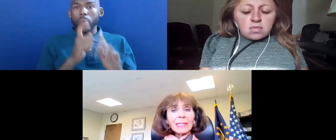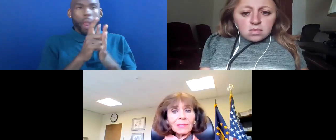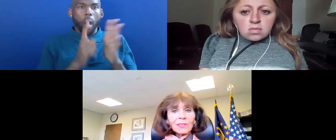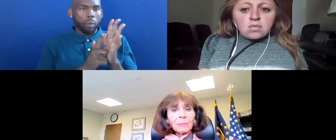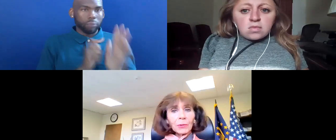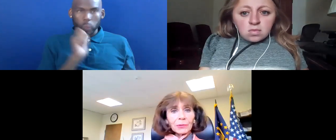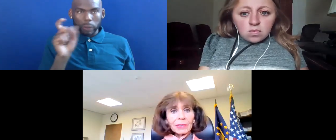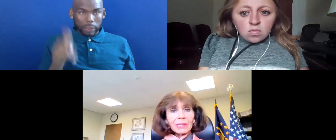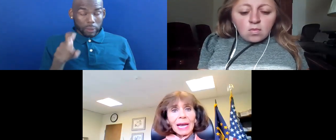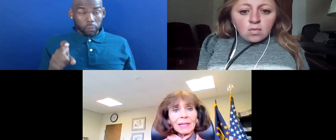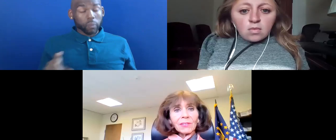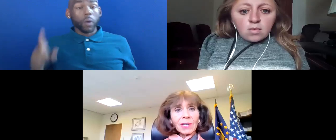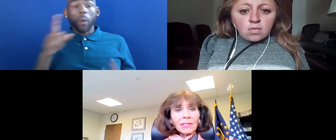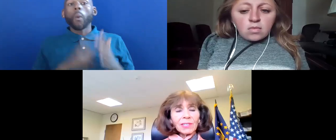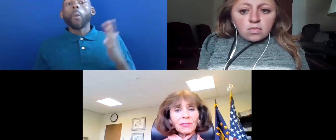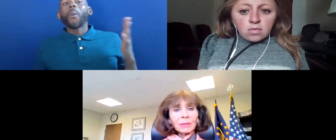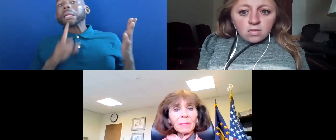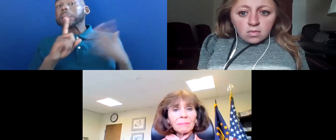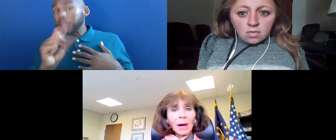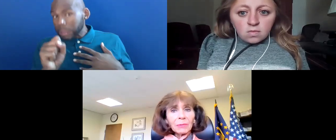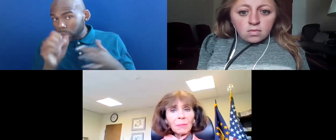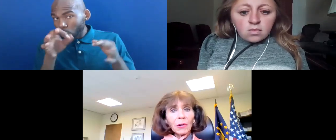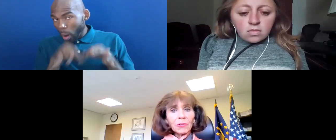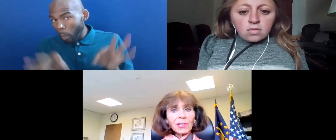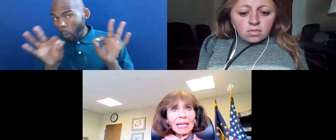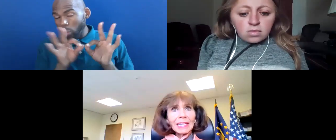WHAT IS IMPORTANT IS THAT -- I SAID DURING MY REMARKS